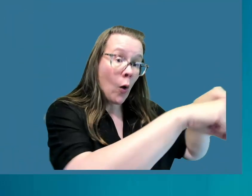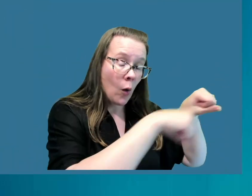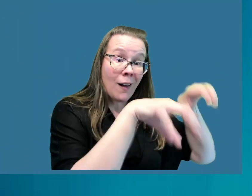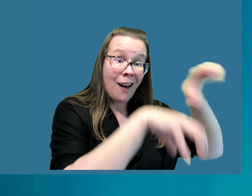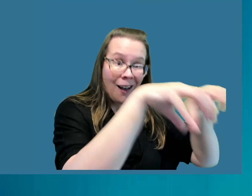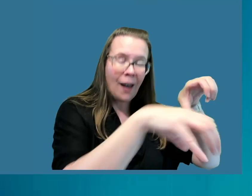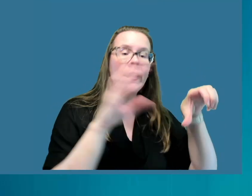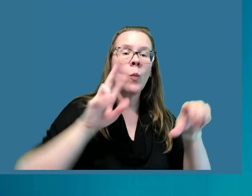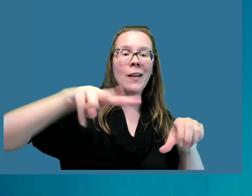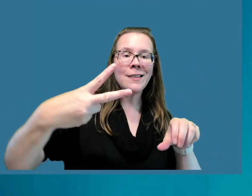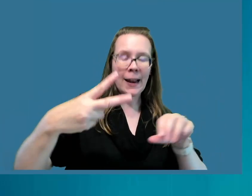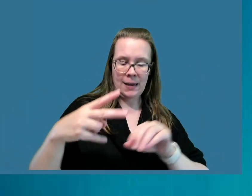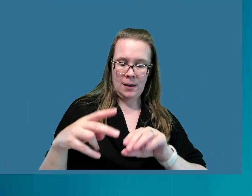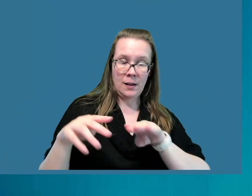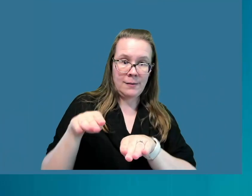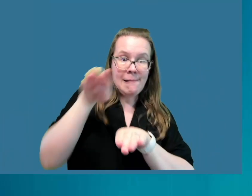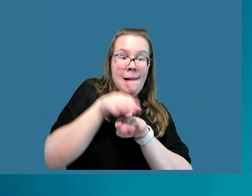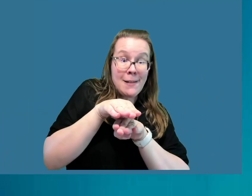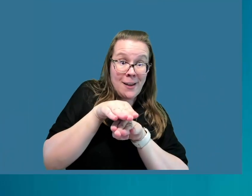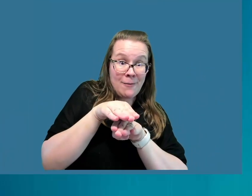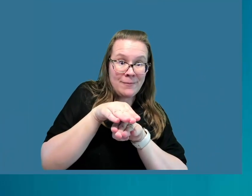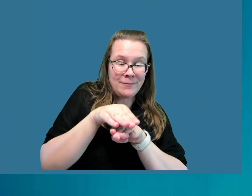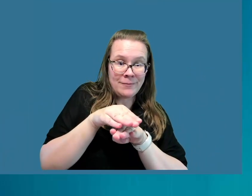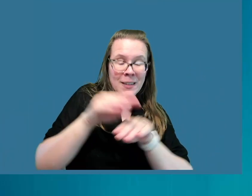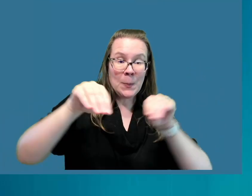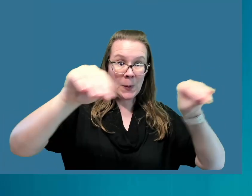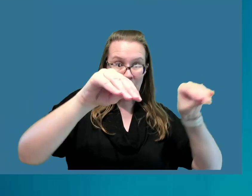round of cookies. And I'll lay them in one layer, and then I'll cut out my second round of cookies,